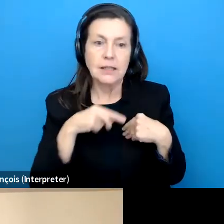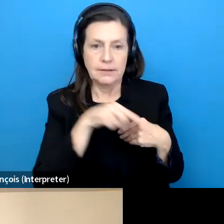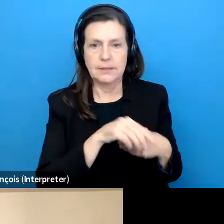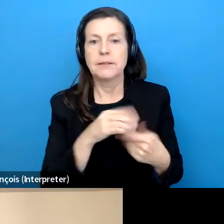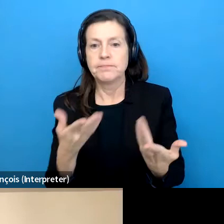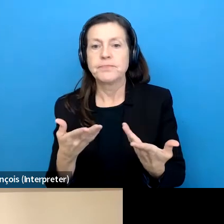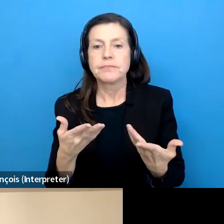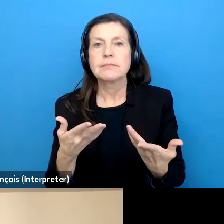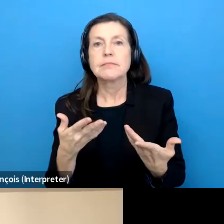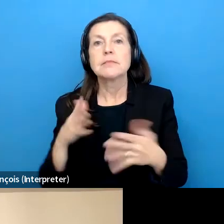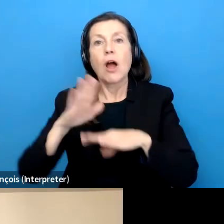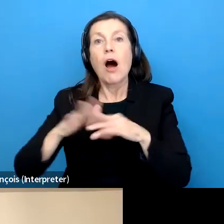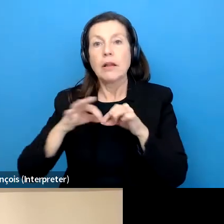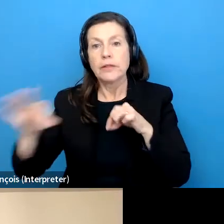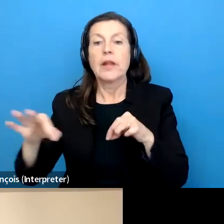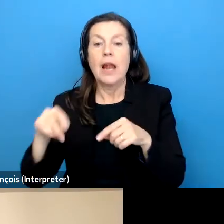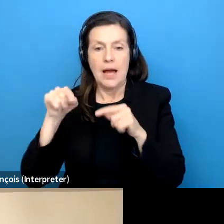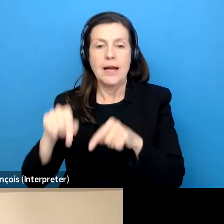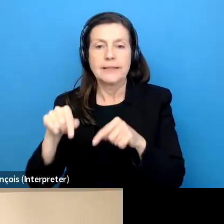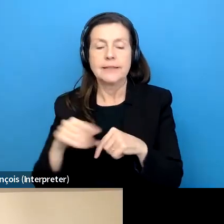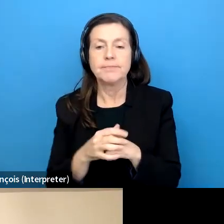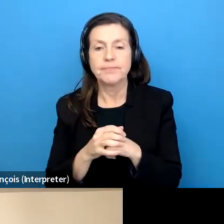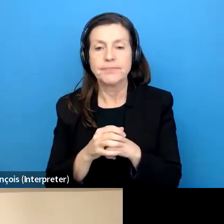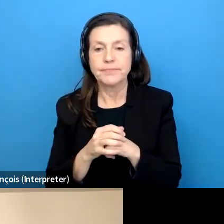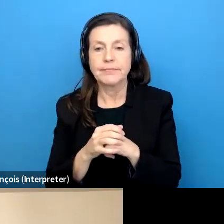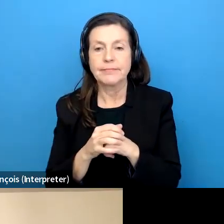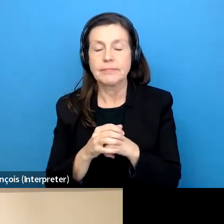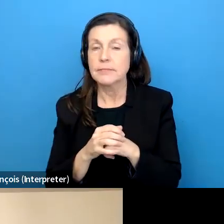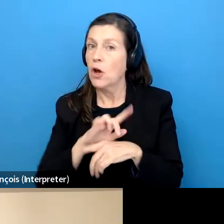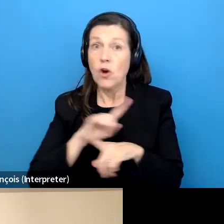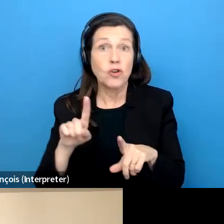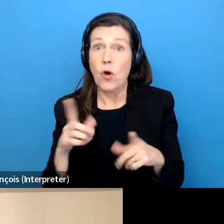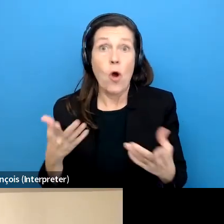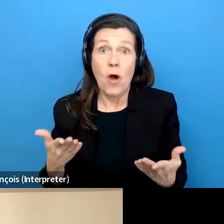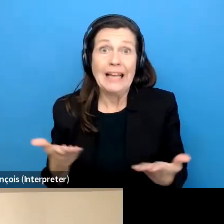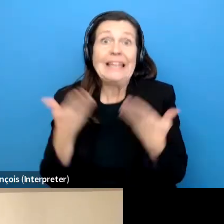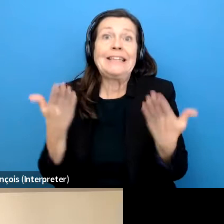And actually, it was not so easy task to accomplish.